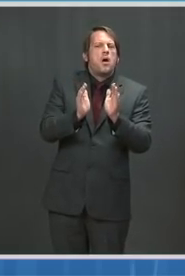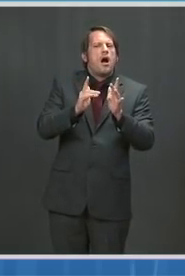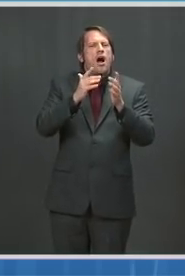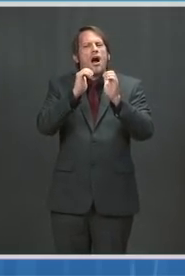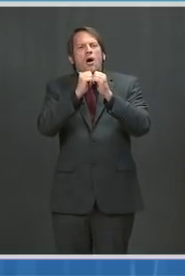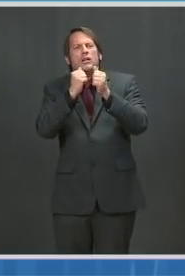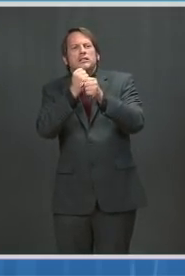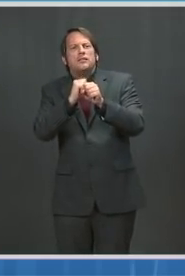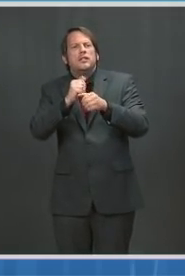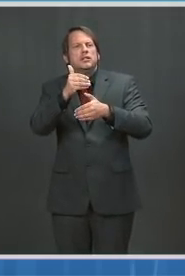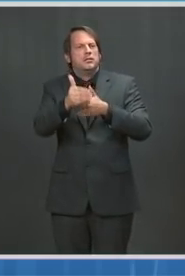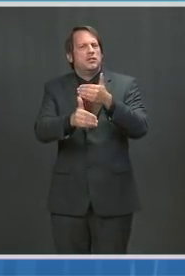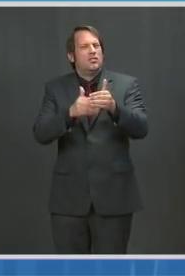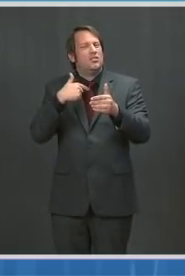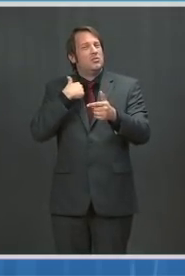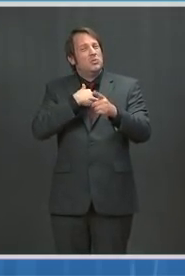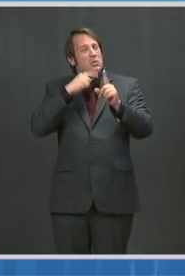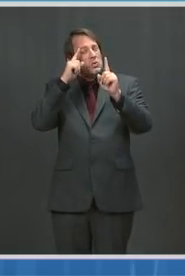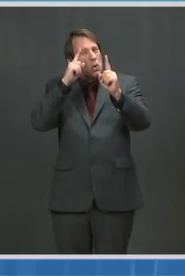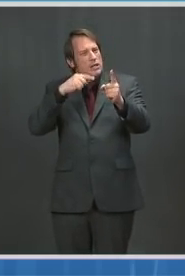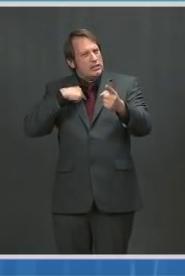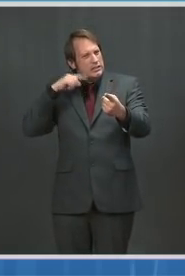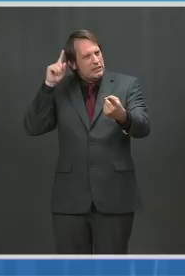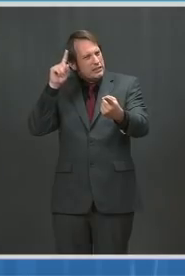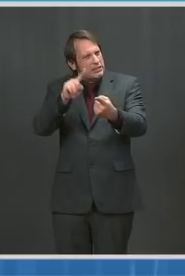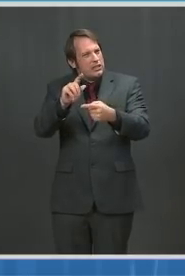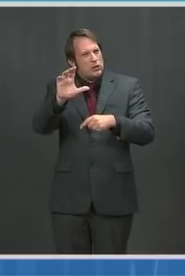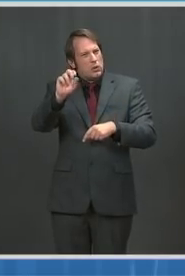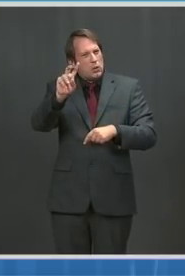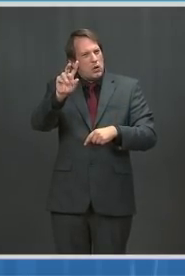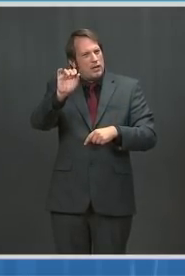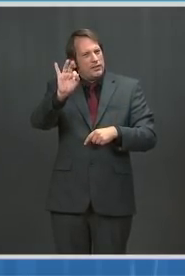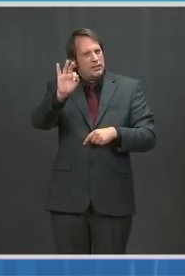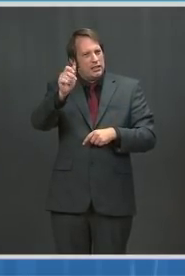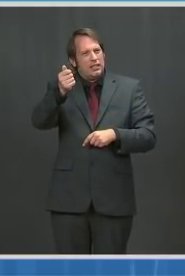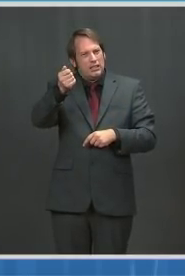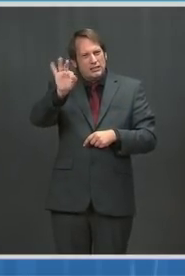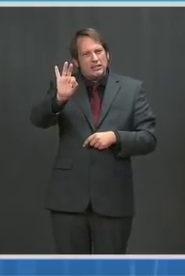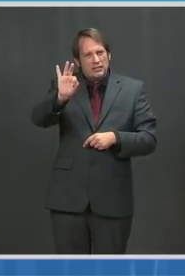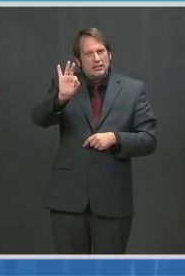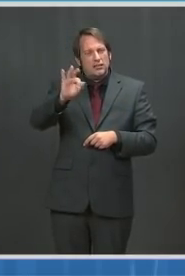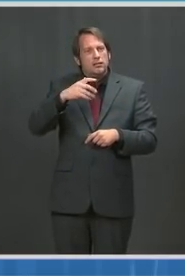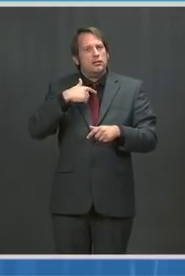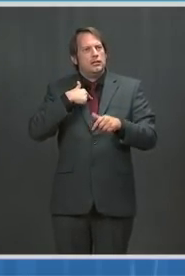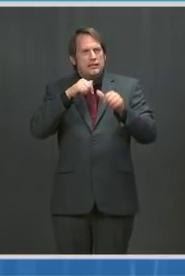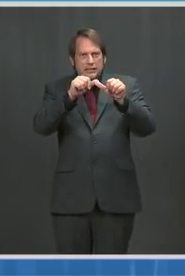and, importantly, to keep schools open and students engaged in in-person learning.